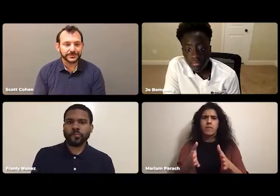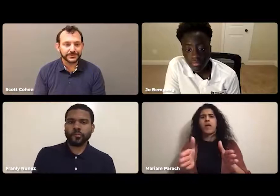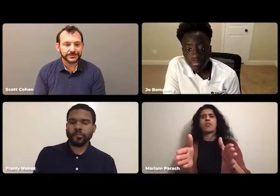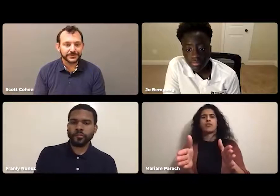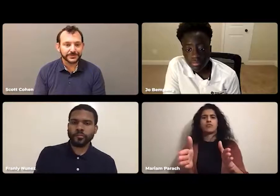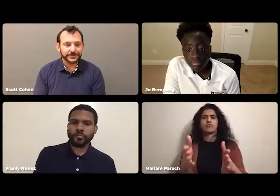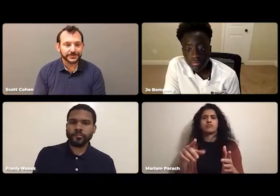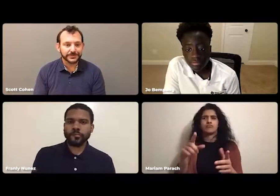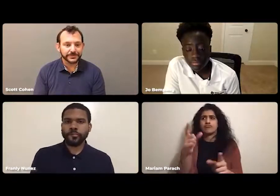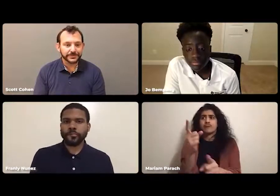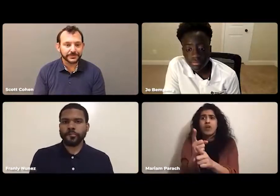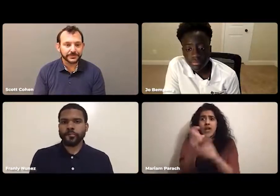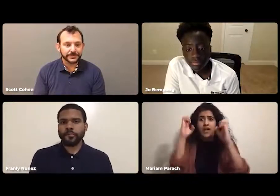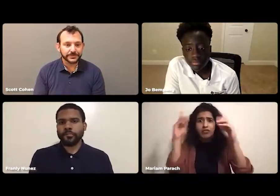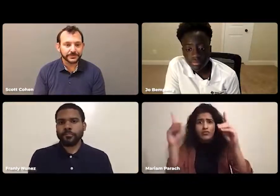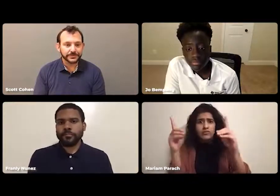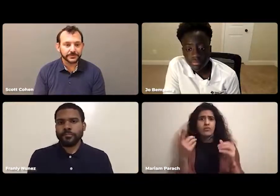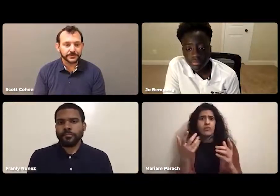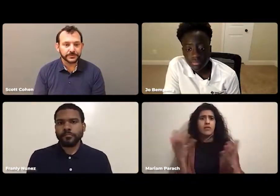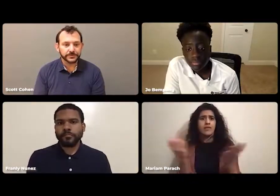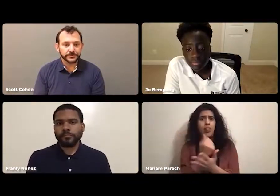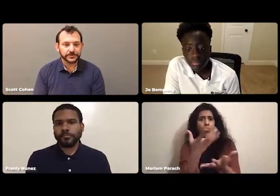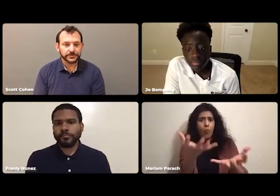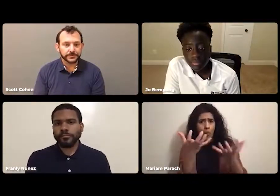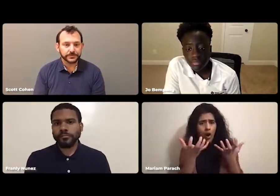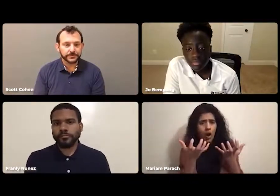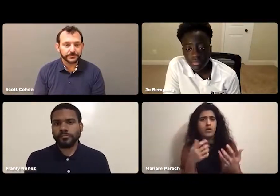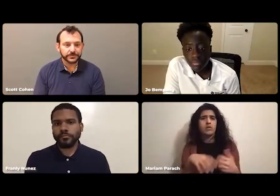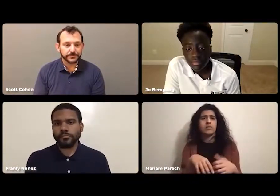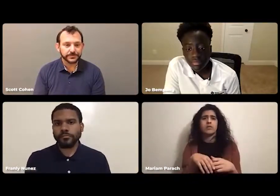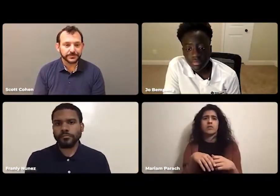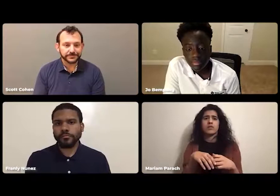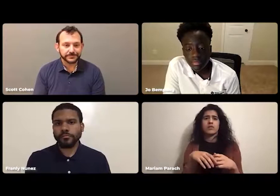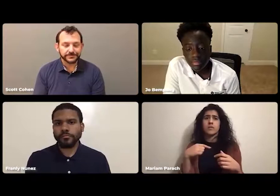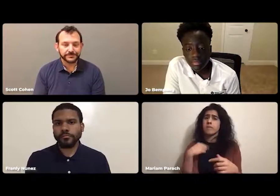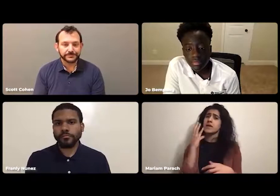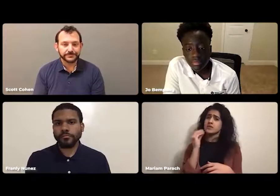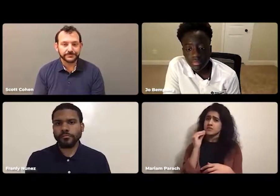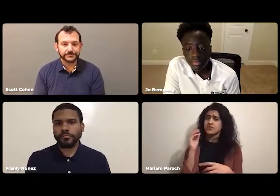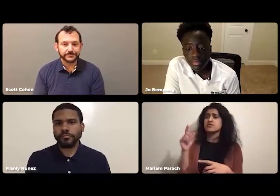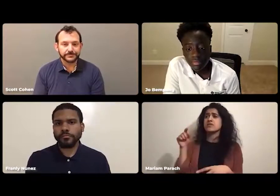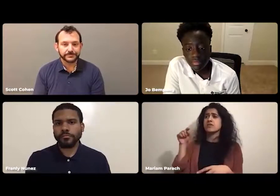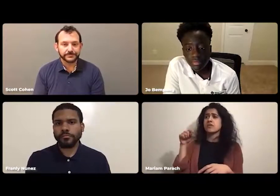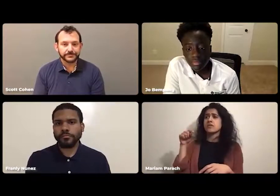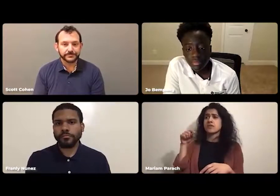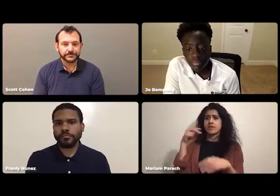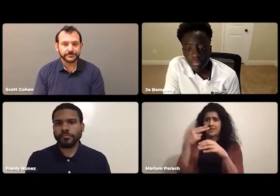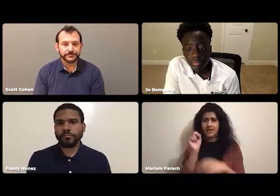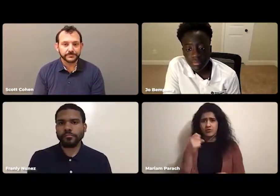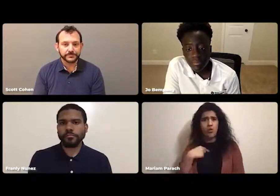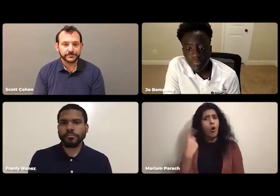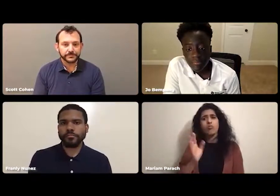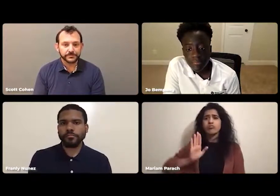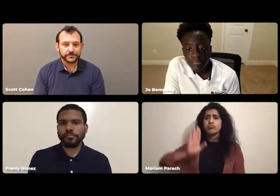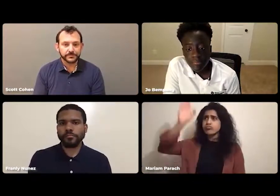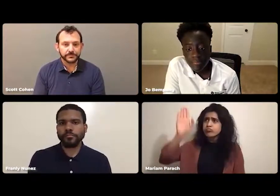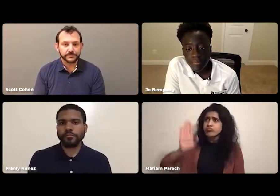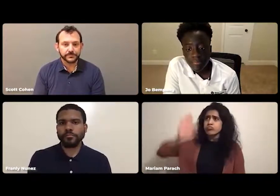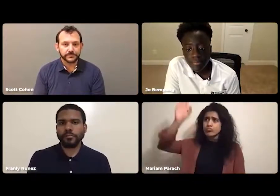Lead them on the right path so they can get everything they deserve.